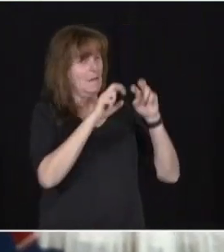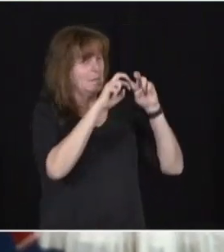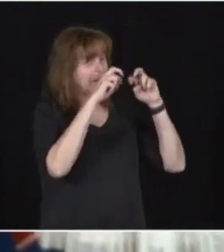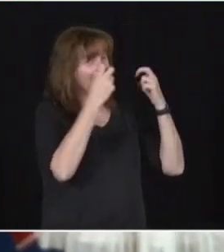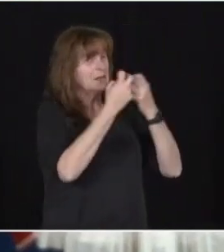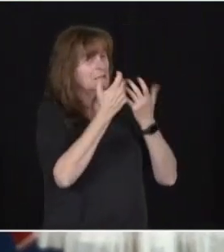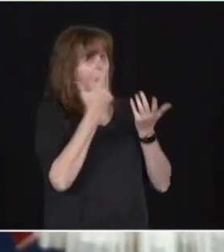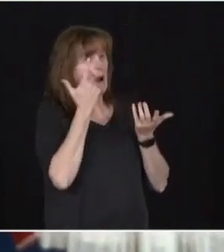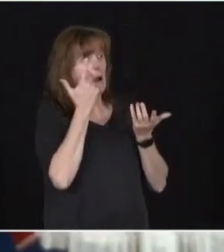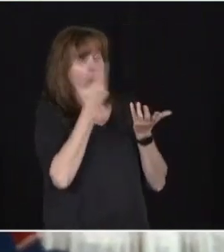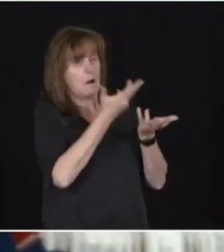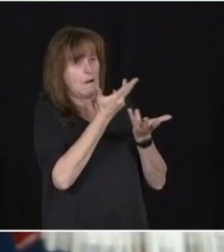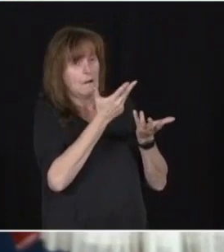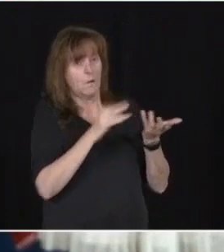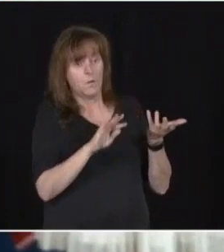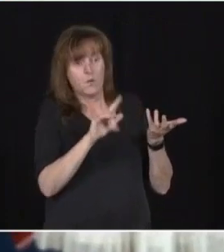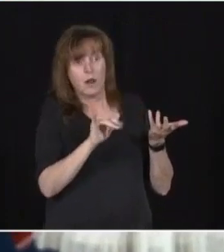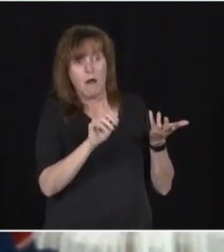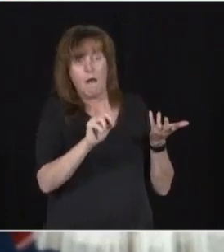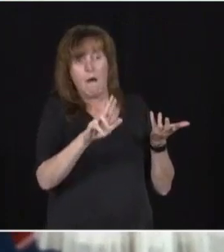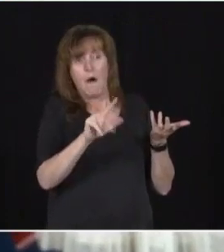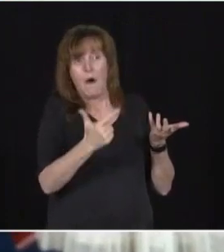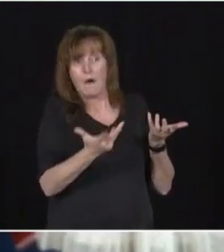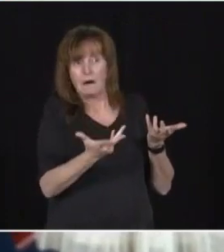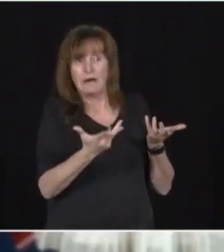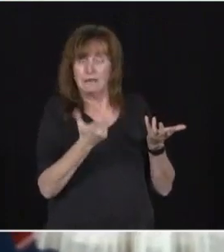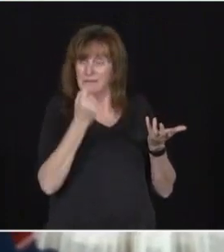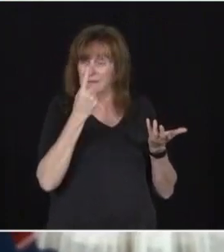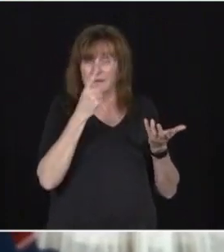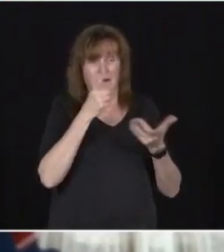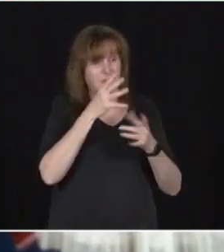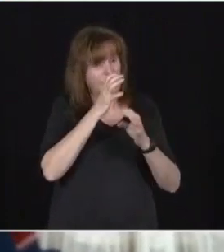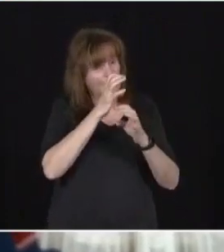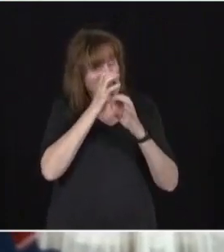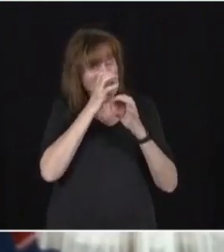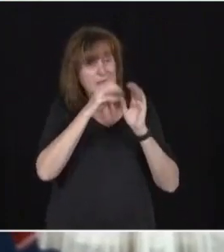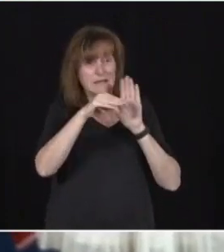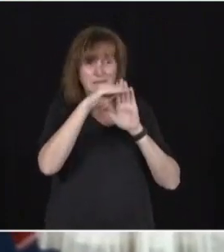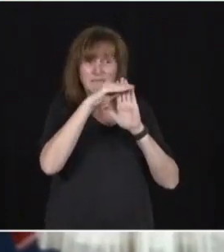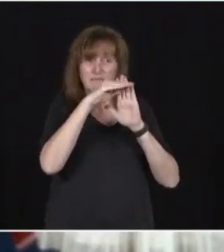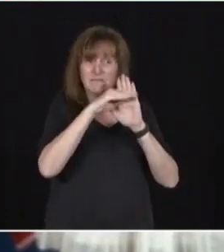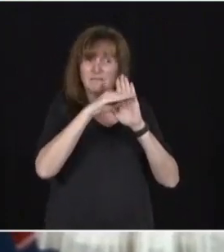we will have strict protocol in place. To make sure that the kids are safe because